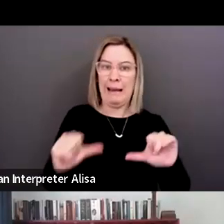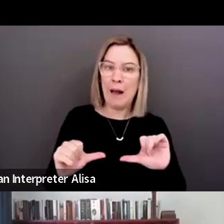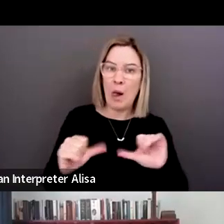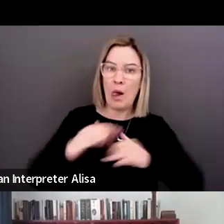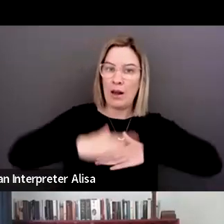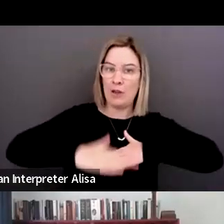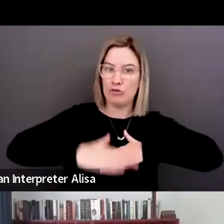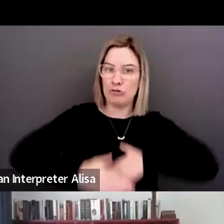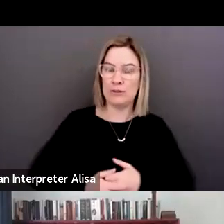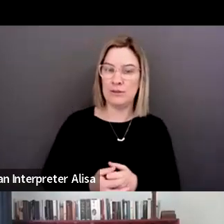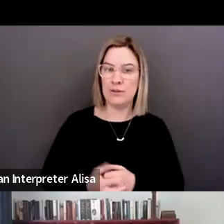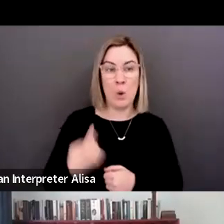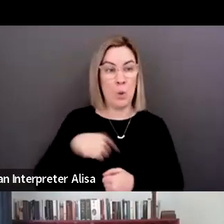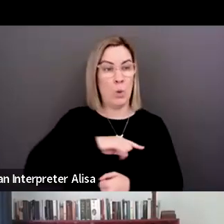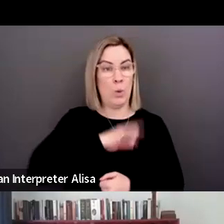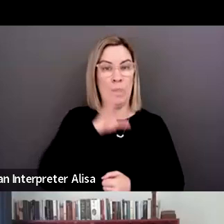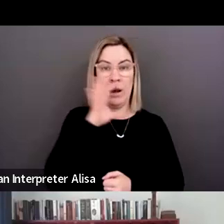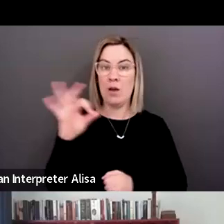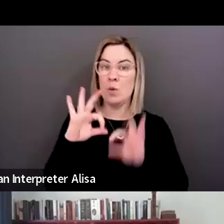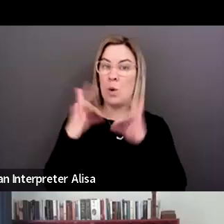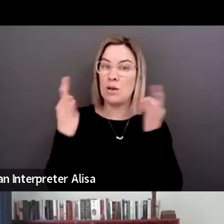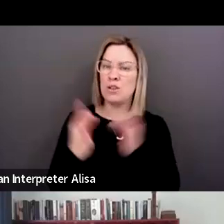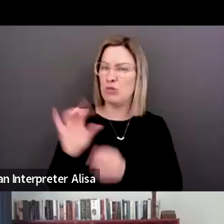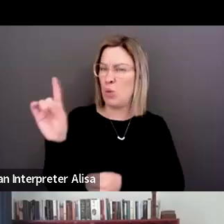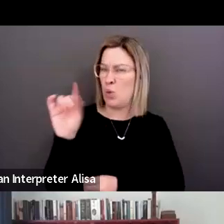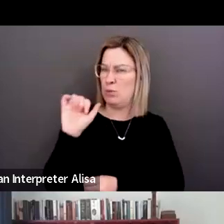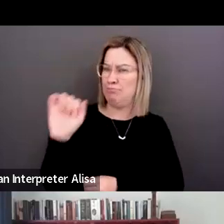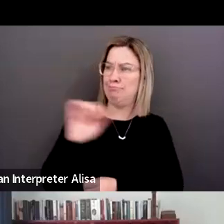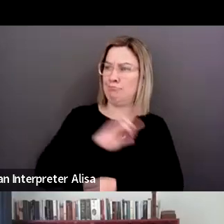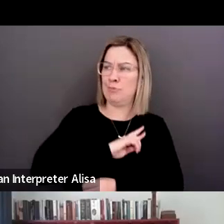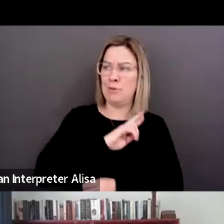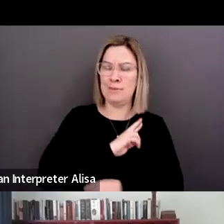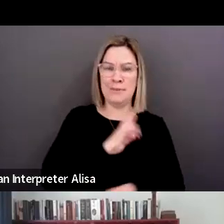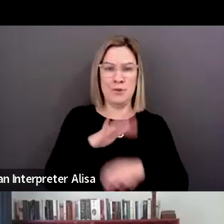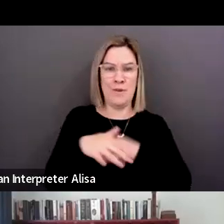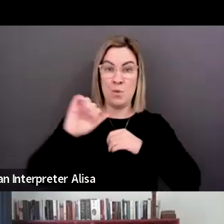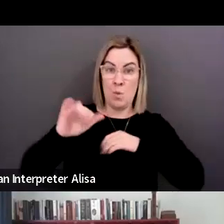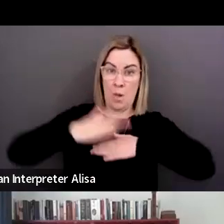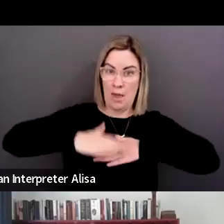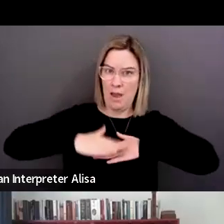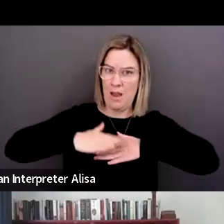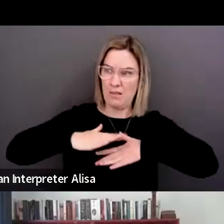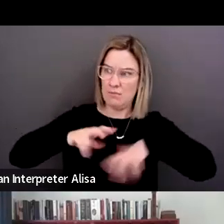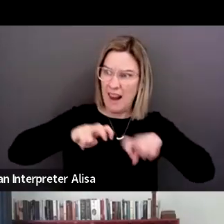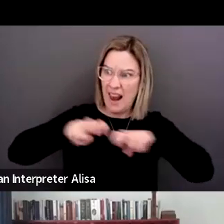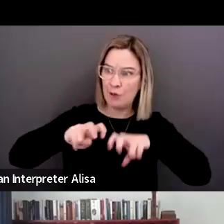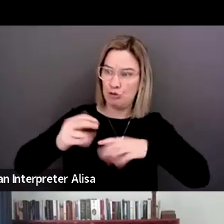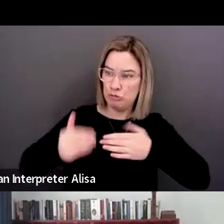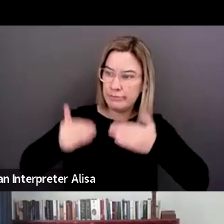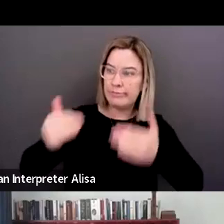yeah, First Nations, you know, led projects, and governance in our organisations that can help heal country. And I think we're really